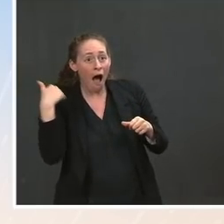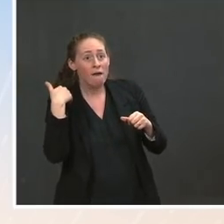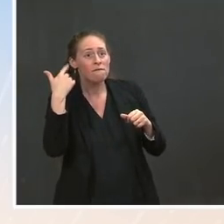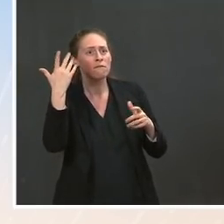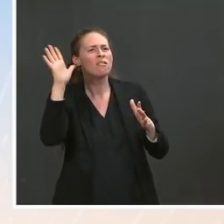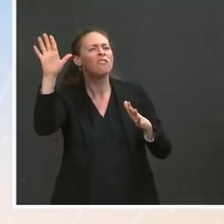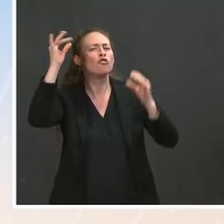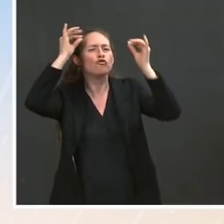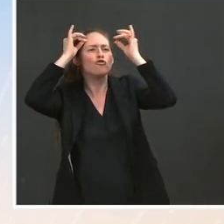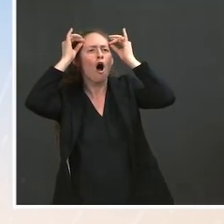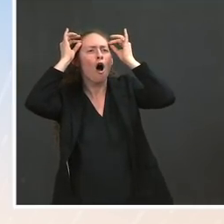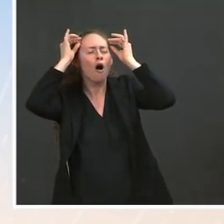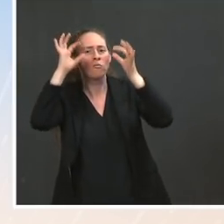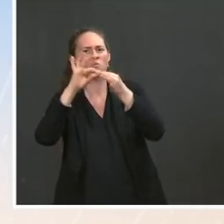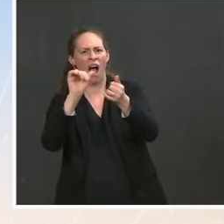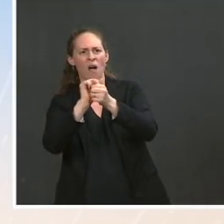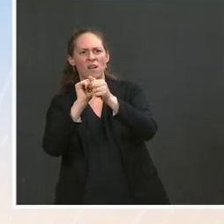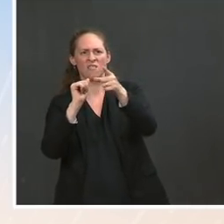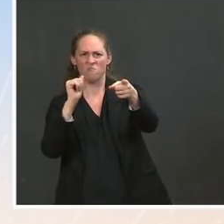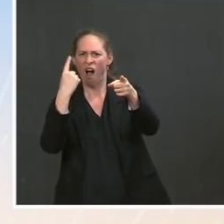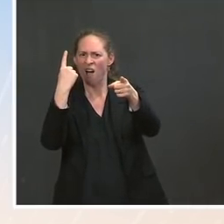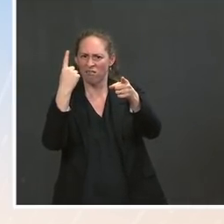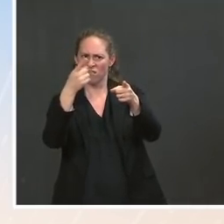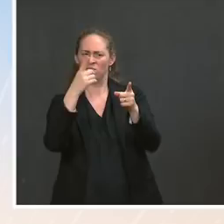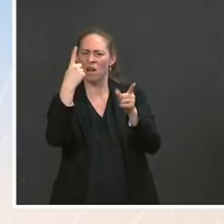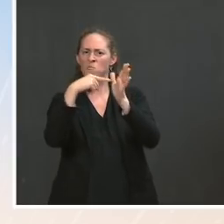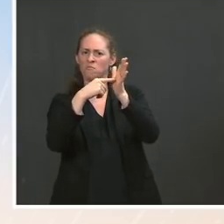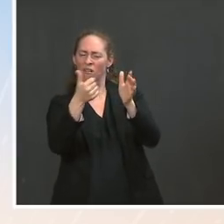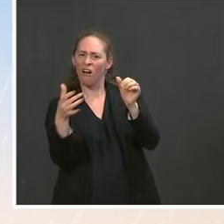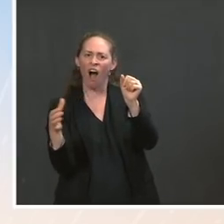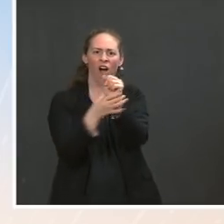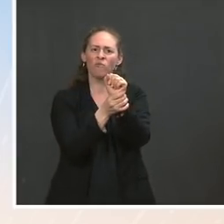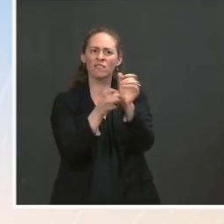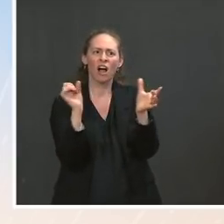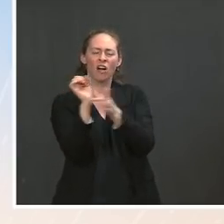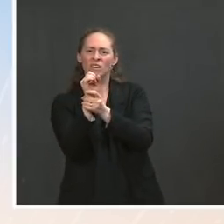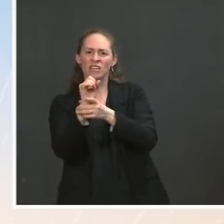when knocking on the Georgia governor's door as he was signing that election law?